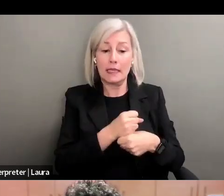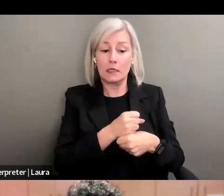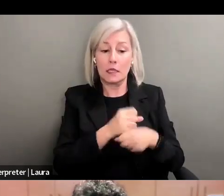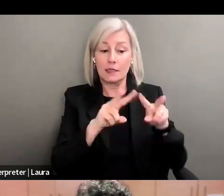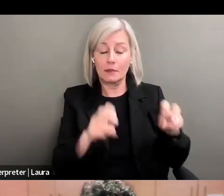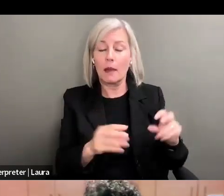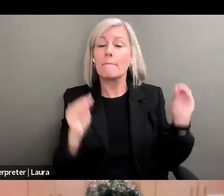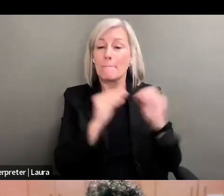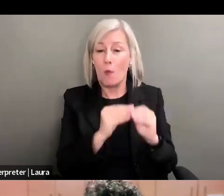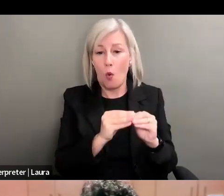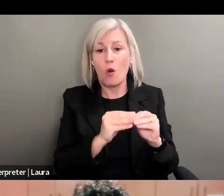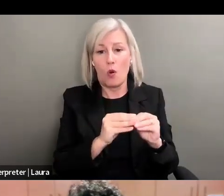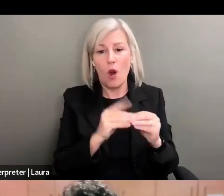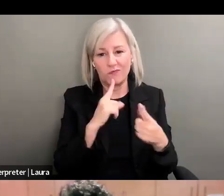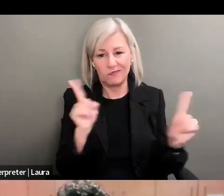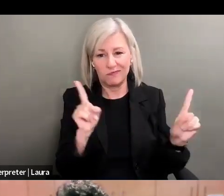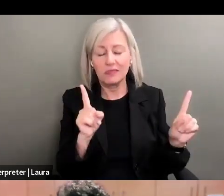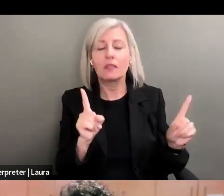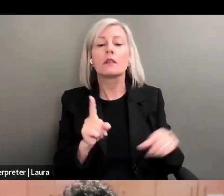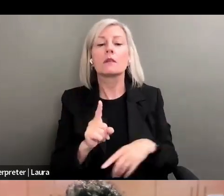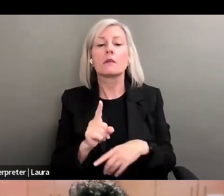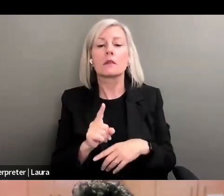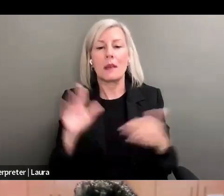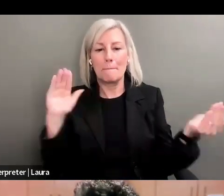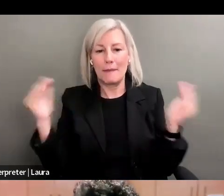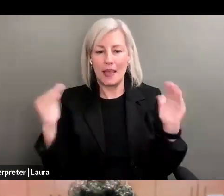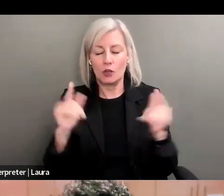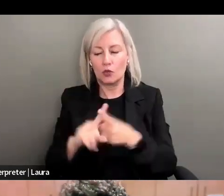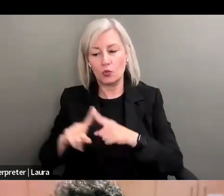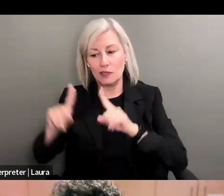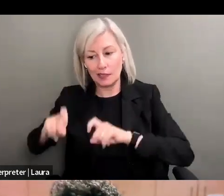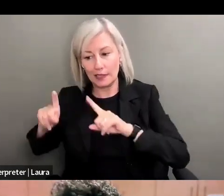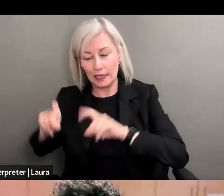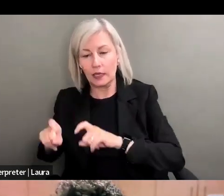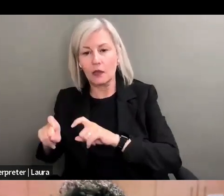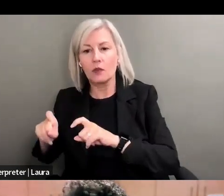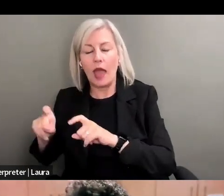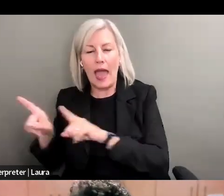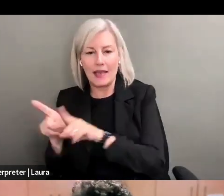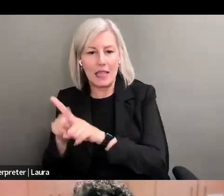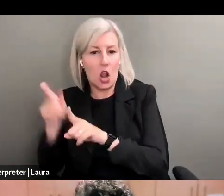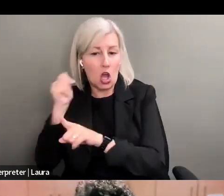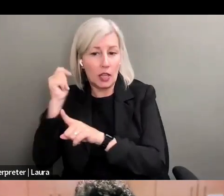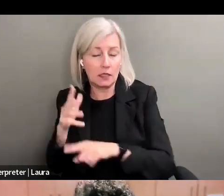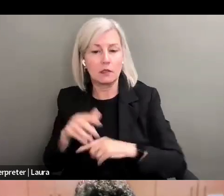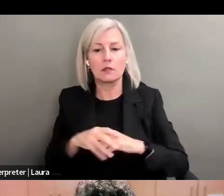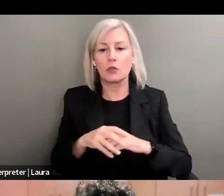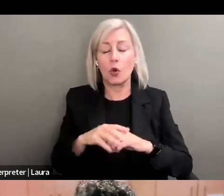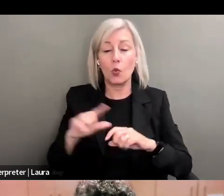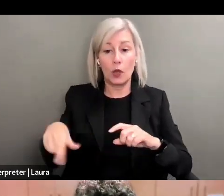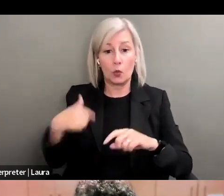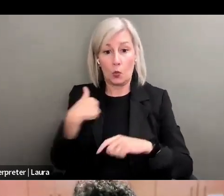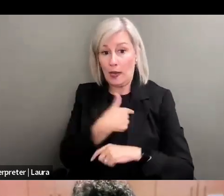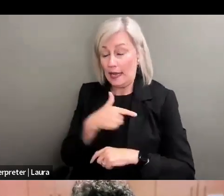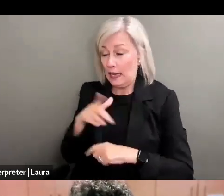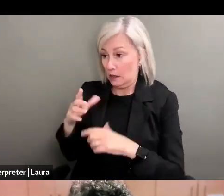when compared to testing that we might complete as audiologists. So when we're completing similar types of testing in a sound booth, again, there's